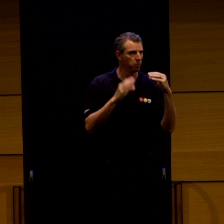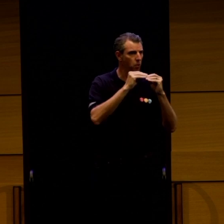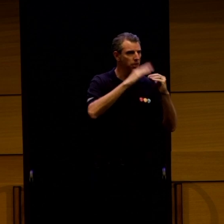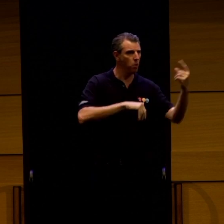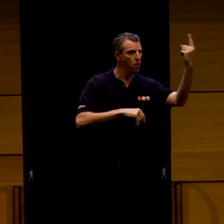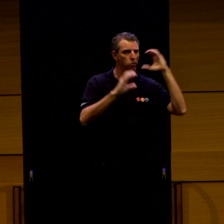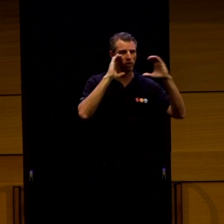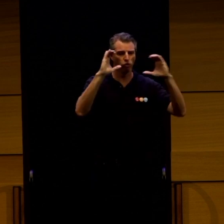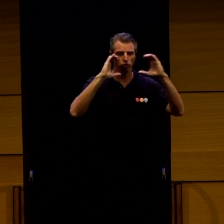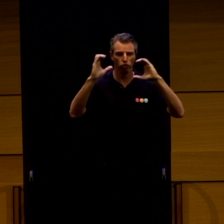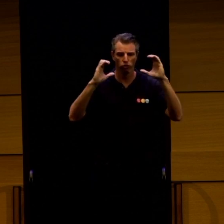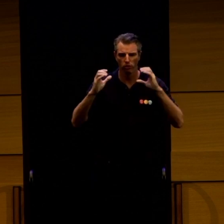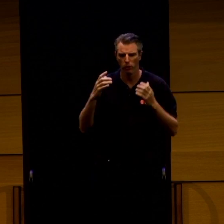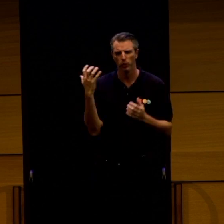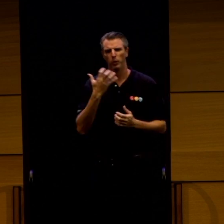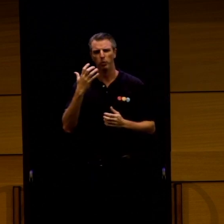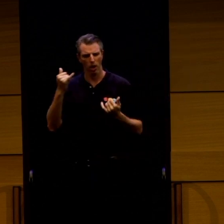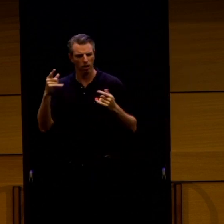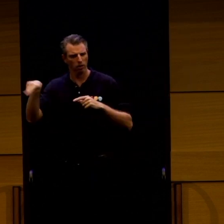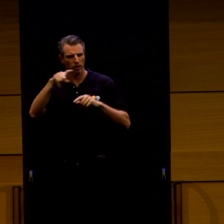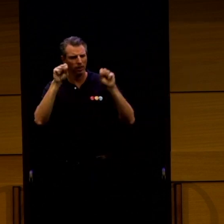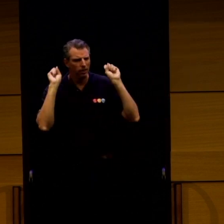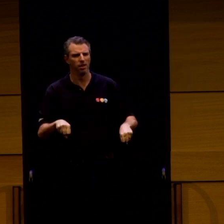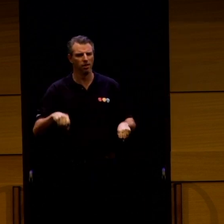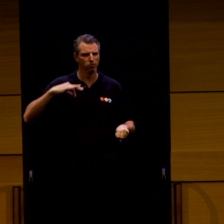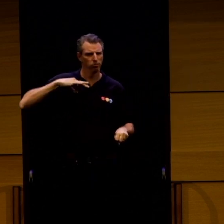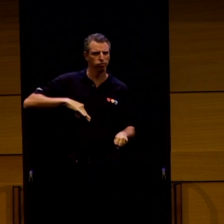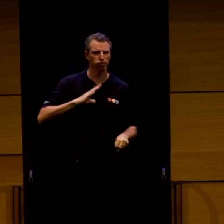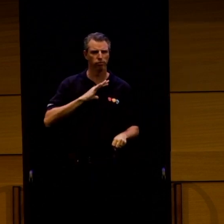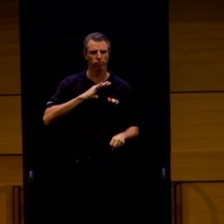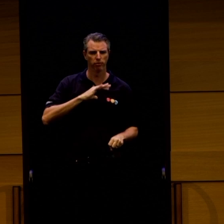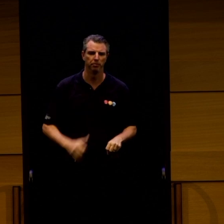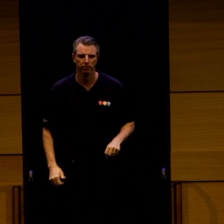Learning more than one language or communication mode has incredible benefits.